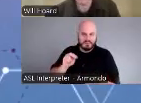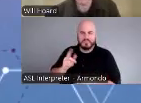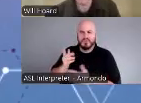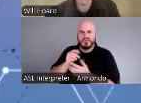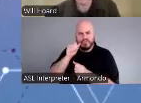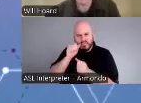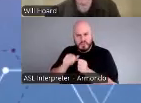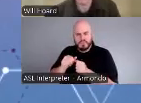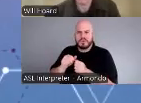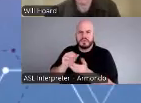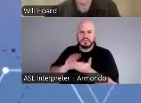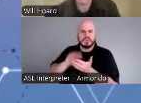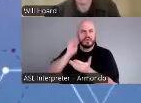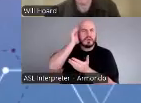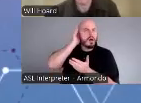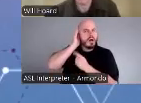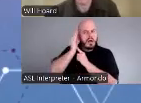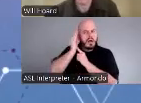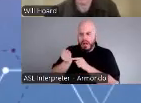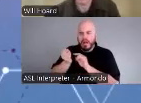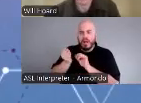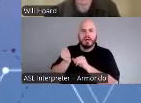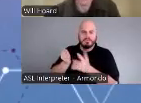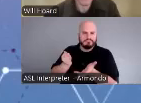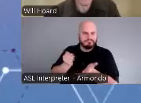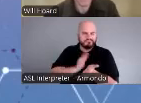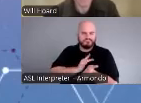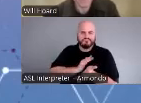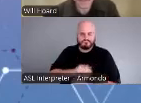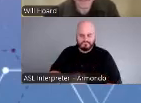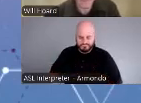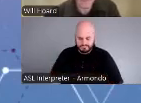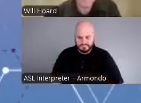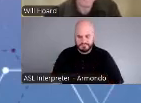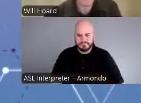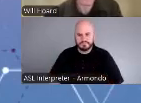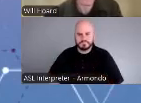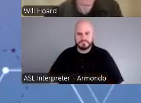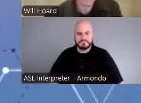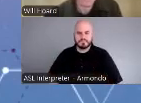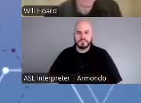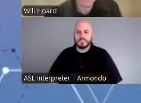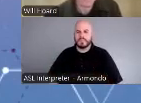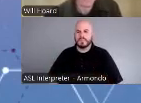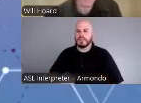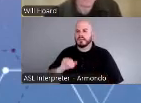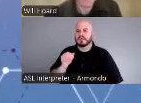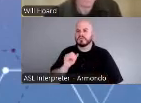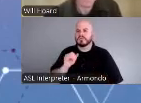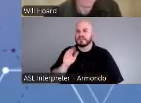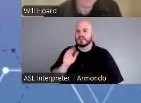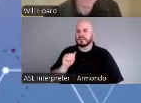that you had from that, things that stuck with you. Jessica in the chat--